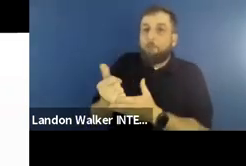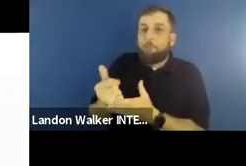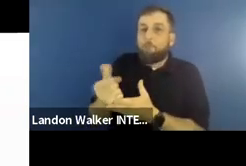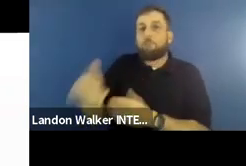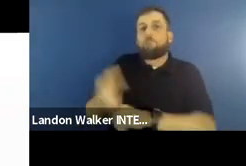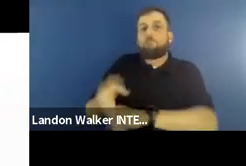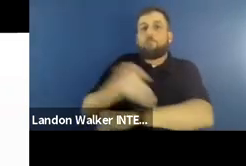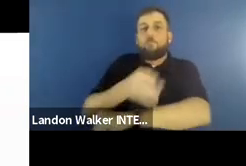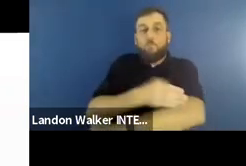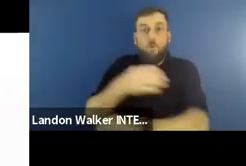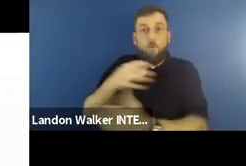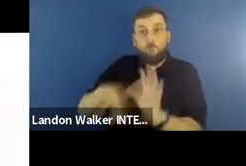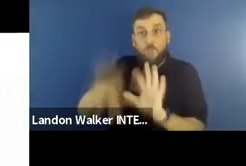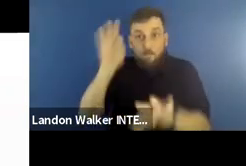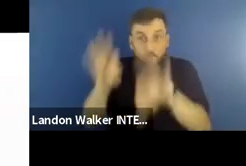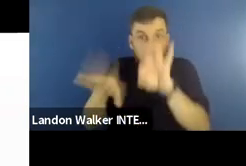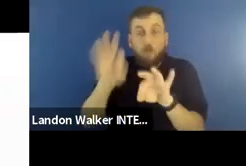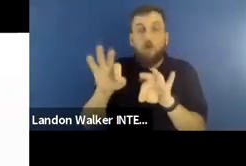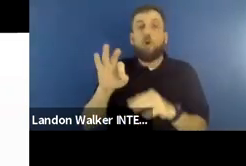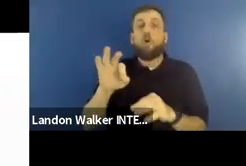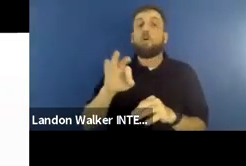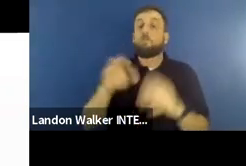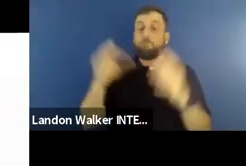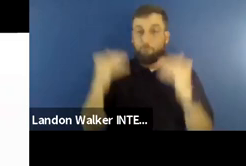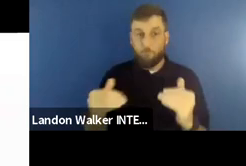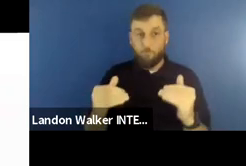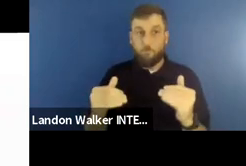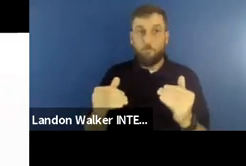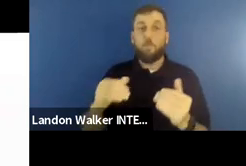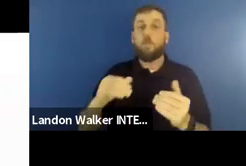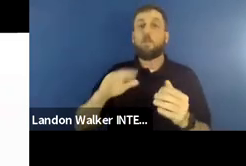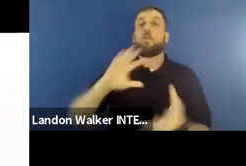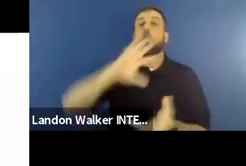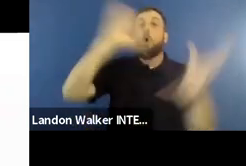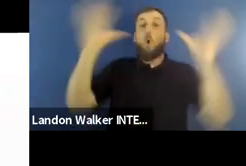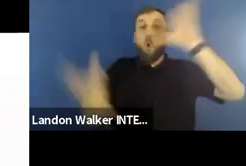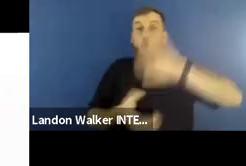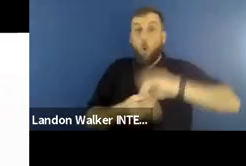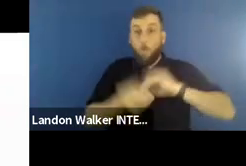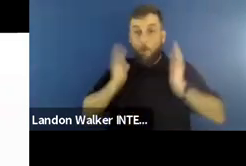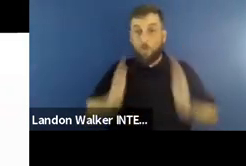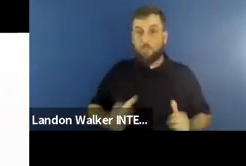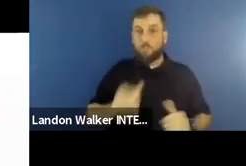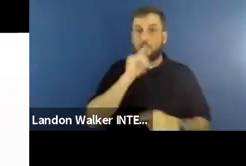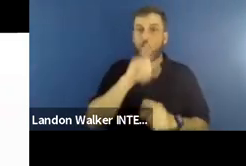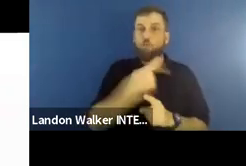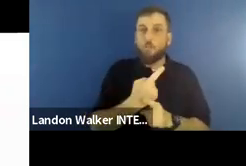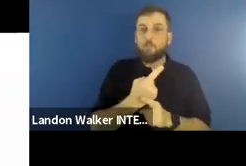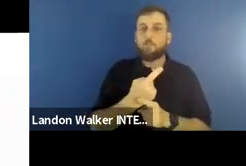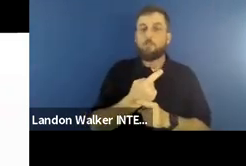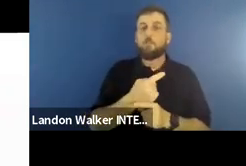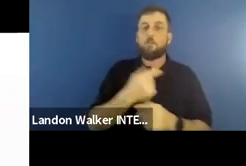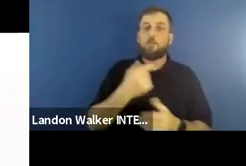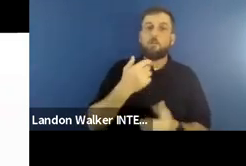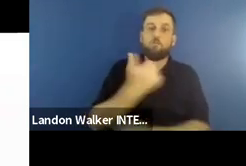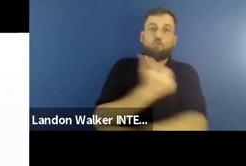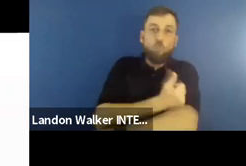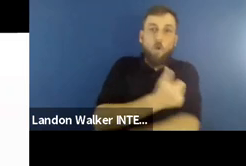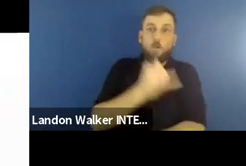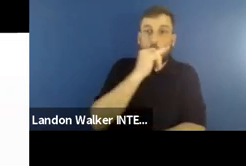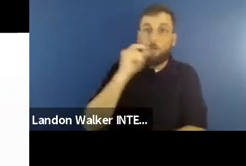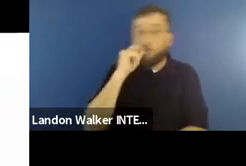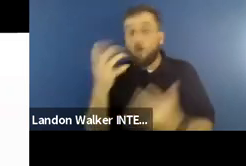We work on whole person wellness and so when an individual come in we don't just help them with substance use, we also talked to them about their mental health or vice versa.